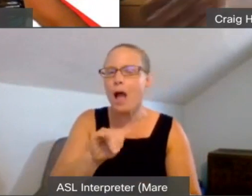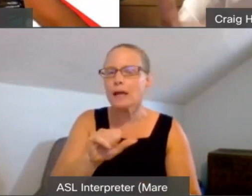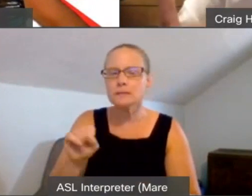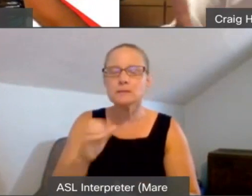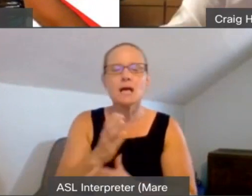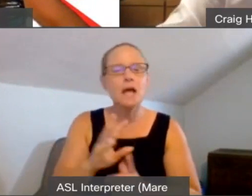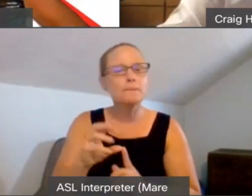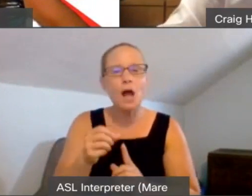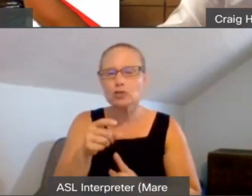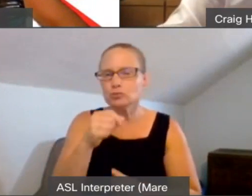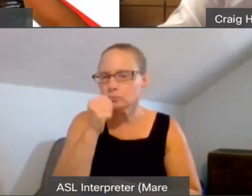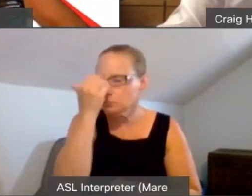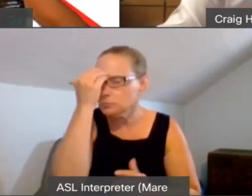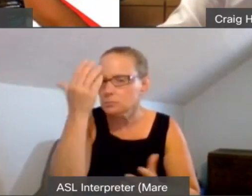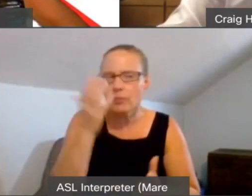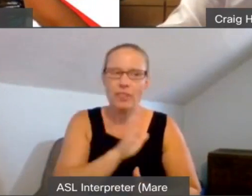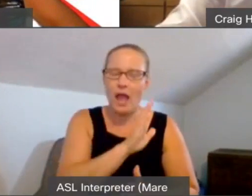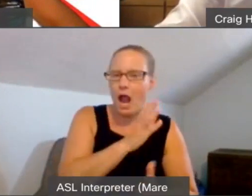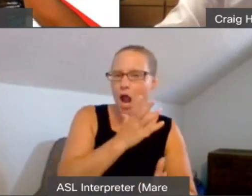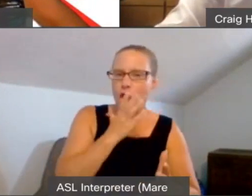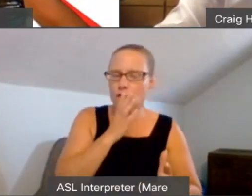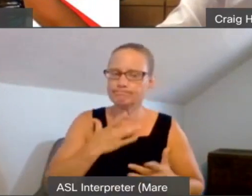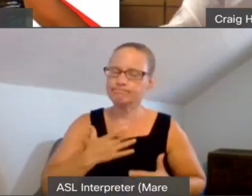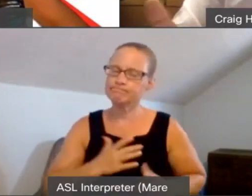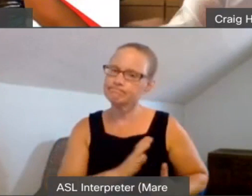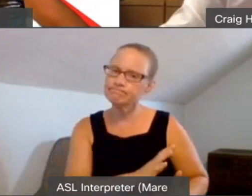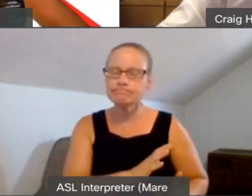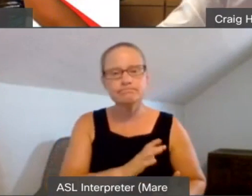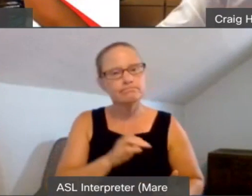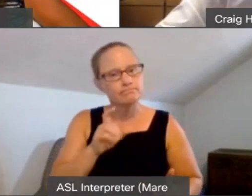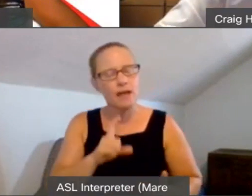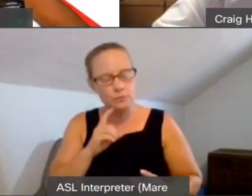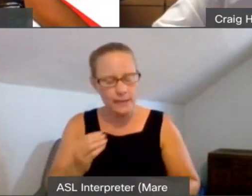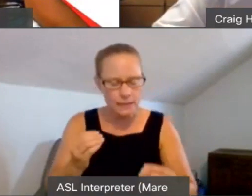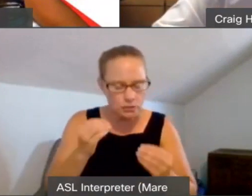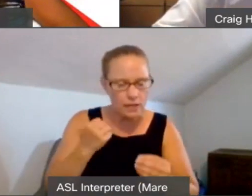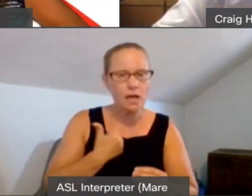and relearning and keep educating ourselves. So I thank the panel and the group here